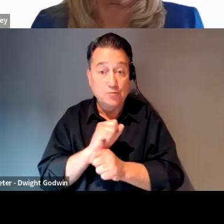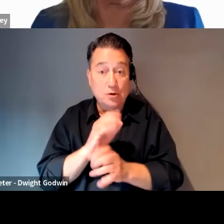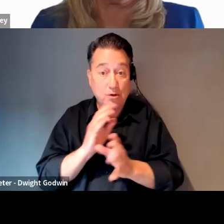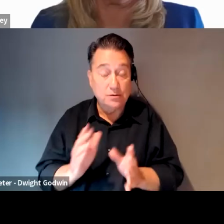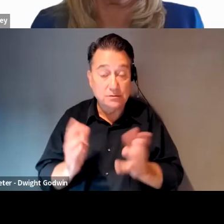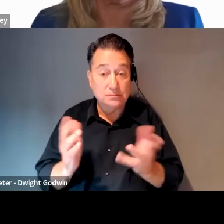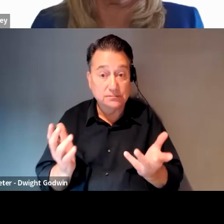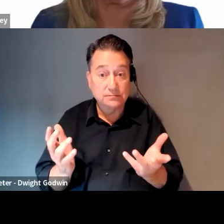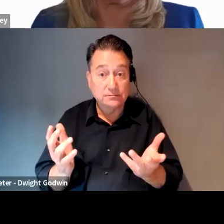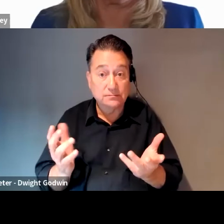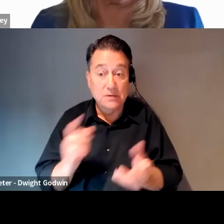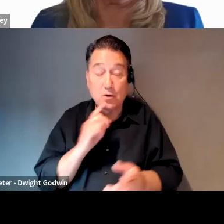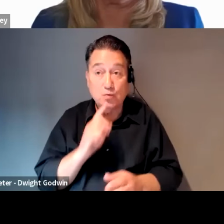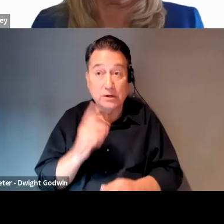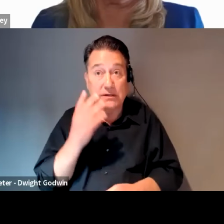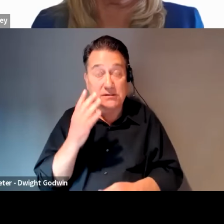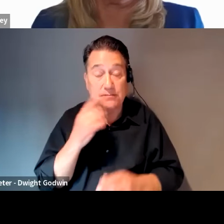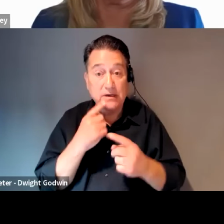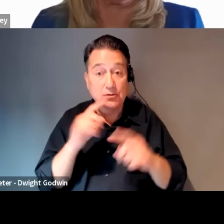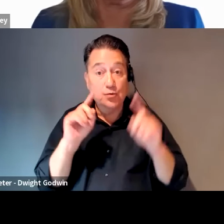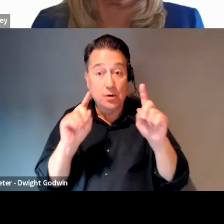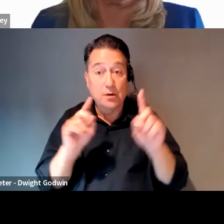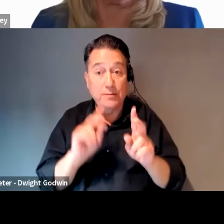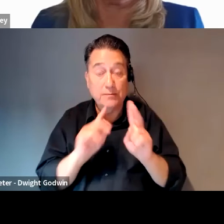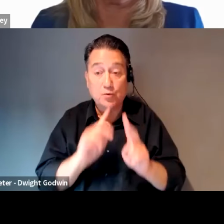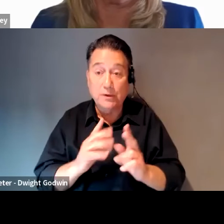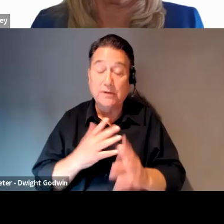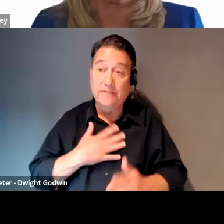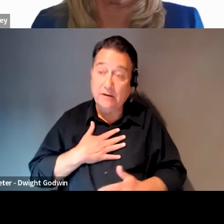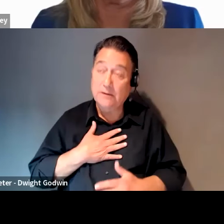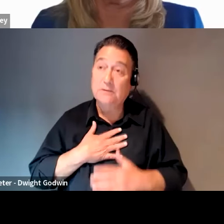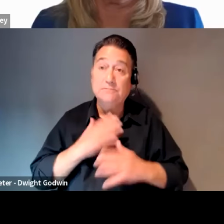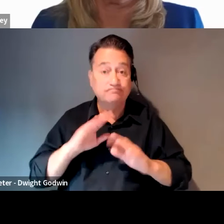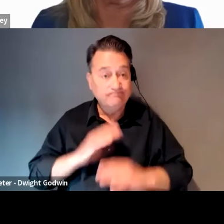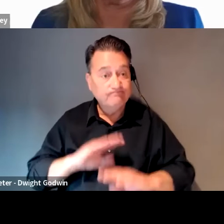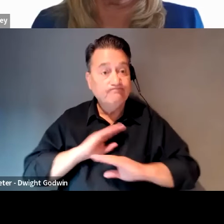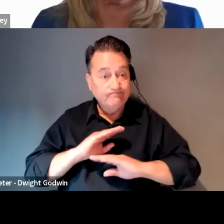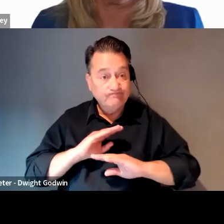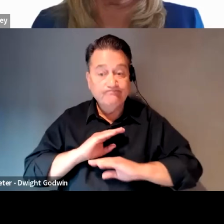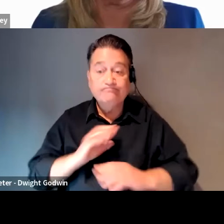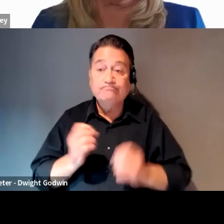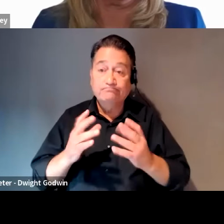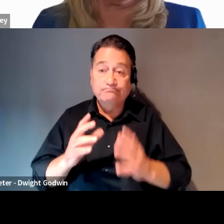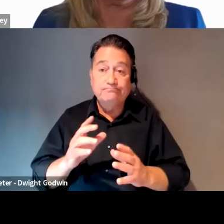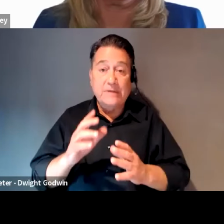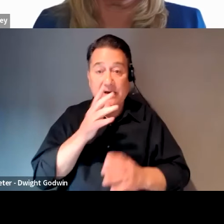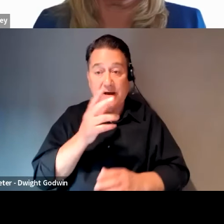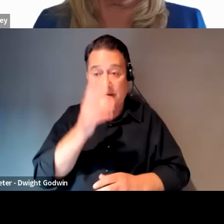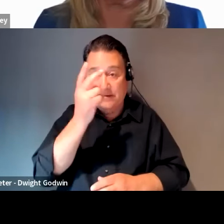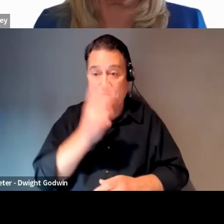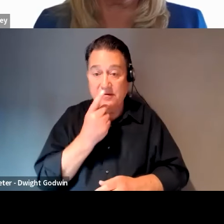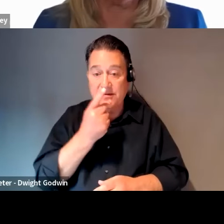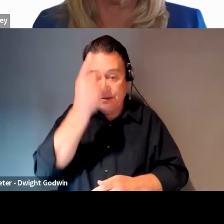and it seems like it's really working. People are really thriving into this. We're very impressed with the caseworker. I think a lot of our parents attorneys are very impressed with the case work that's being done,